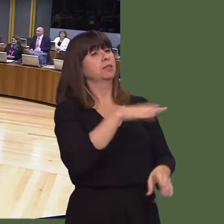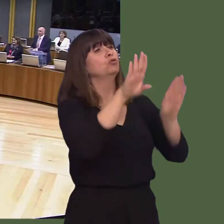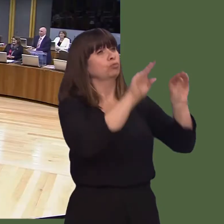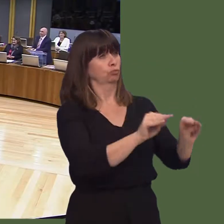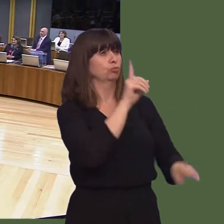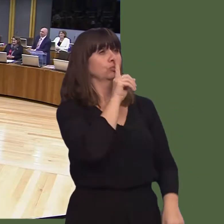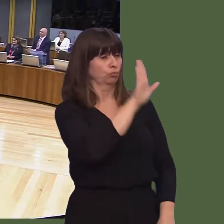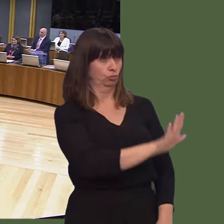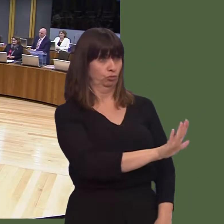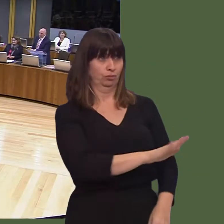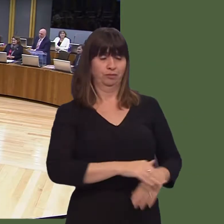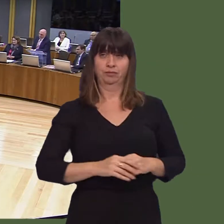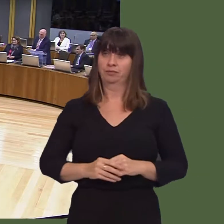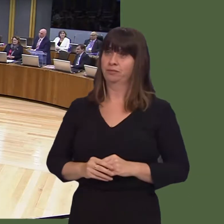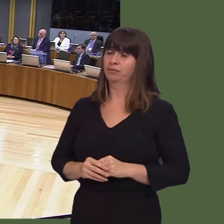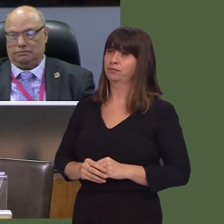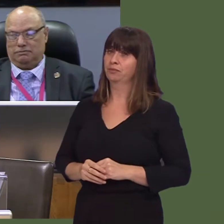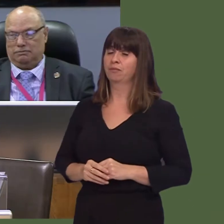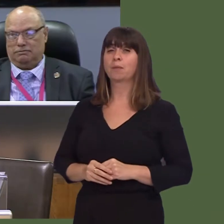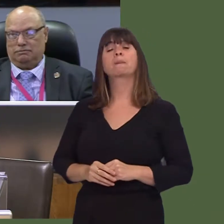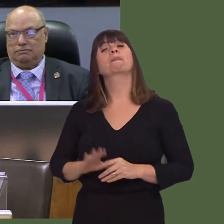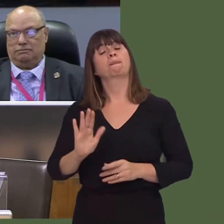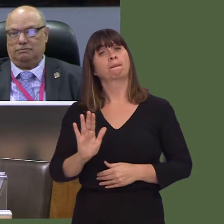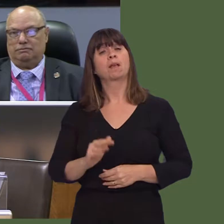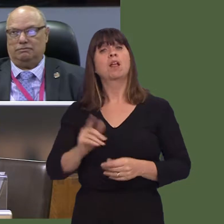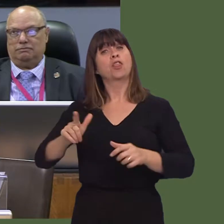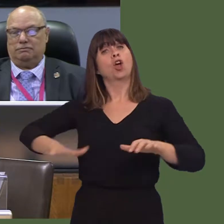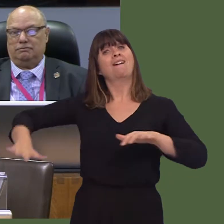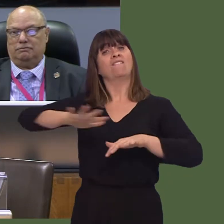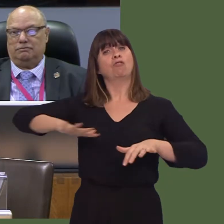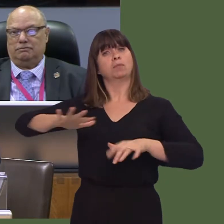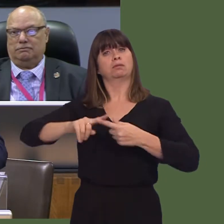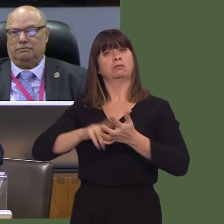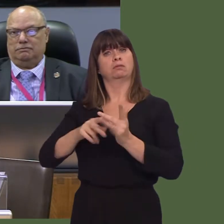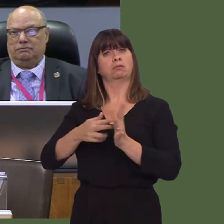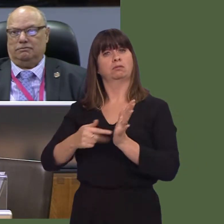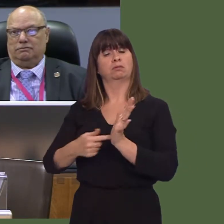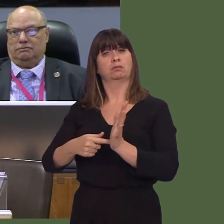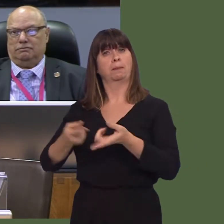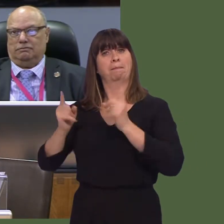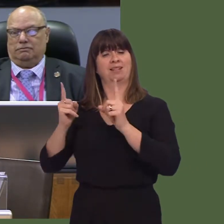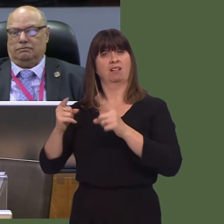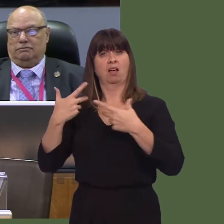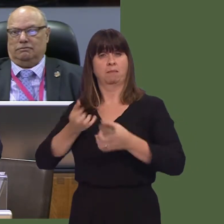Paul Davies AM: Leader of the house, the environment Minister is not the only one to contribute to the red-on-red fire.